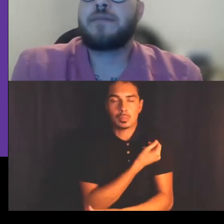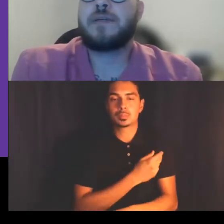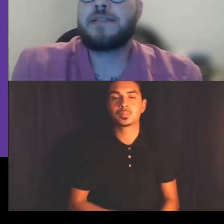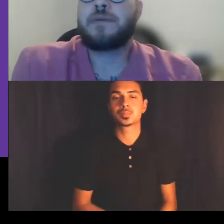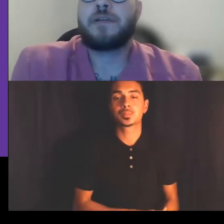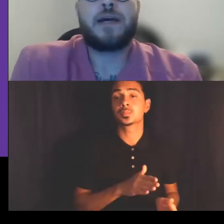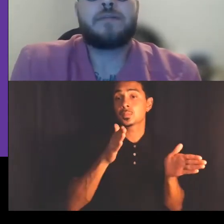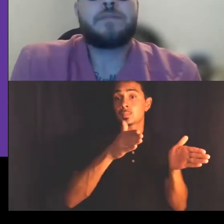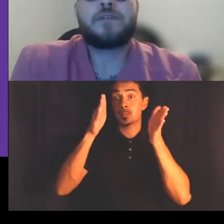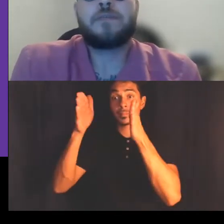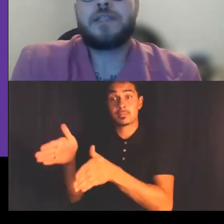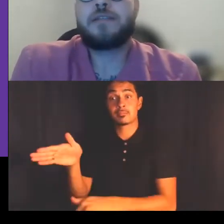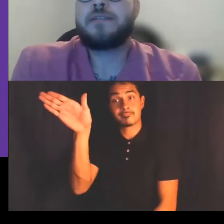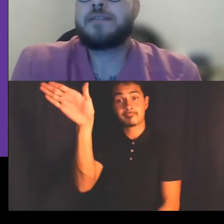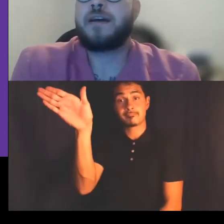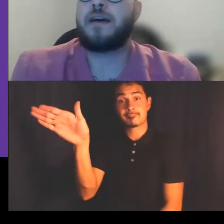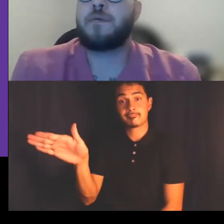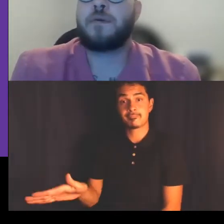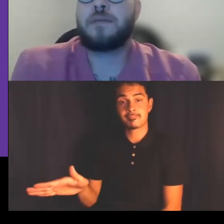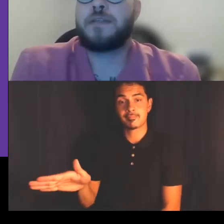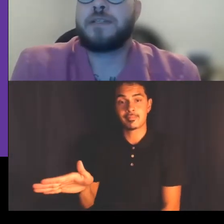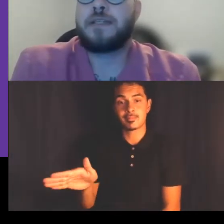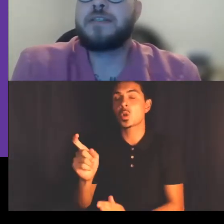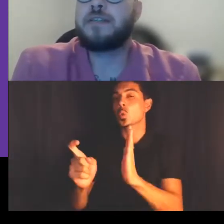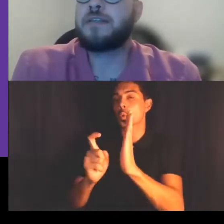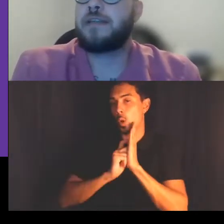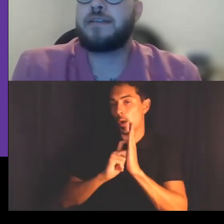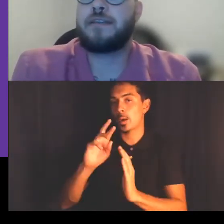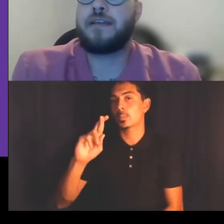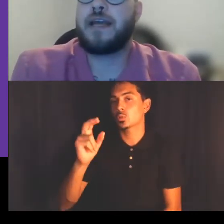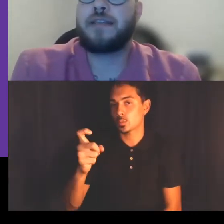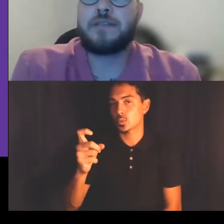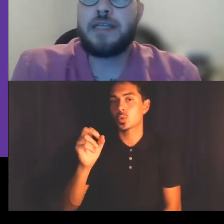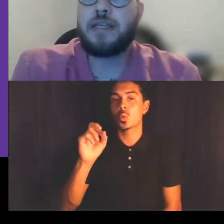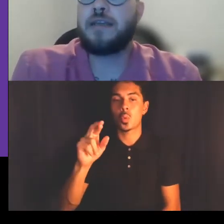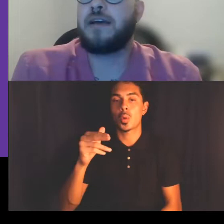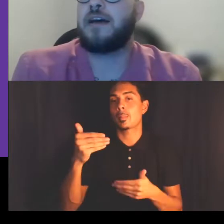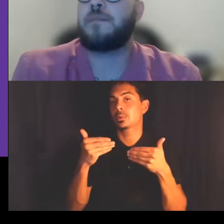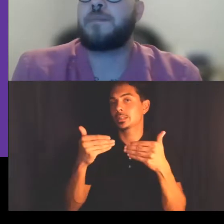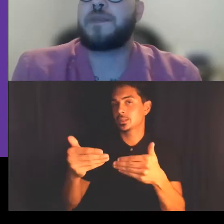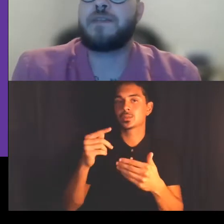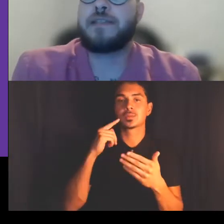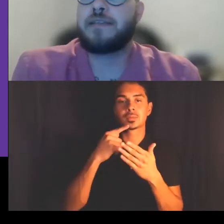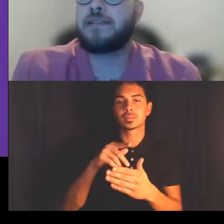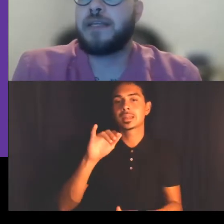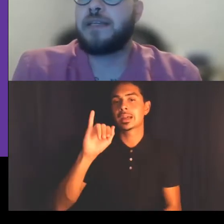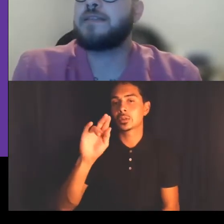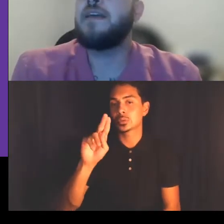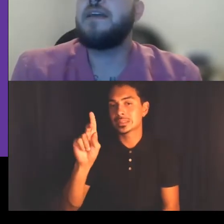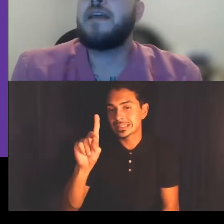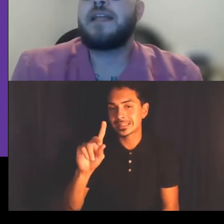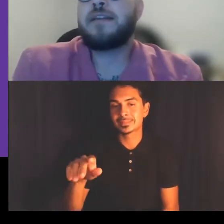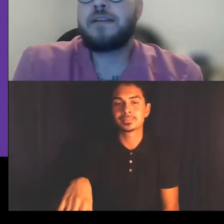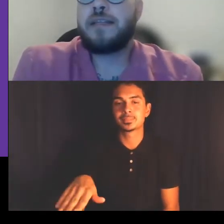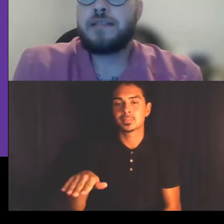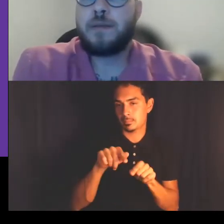there are ones that require prescriptions or a procedure like the IUD, vasectomies, and then there are things